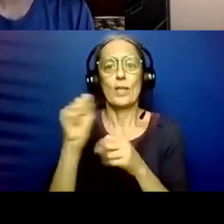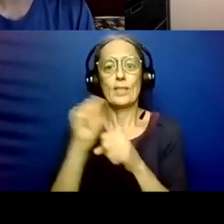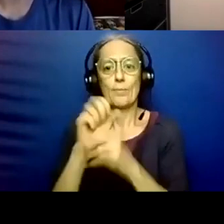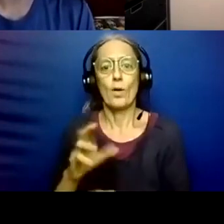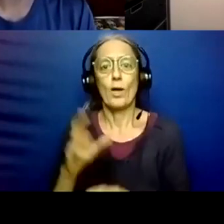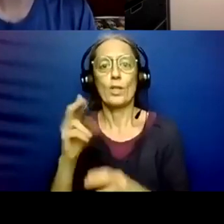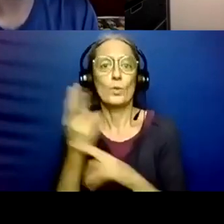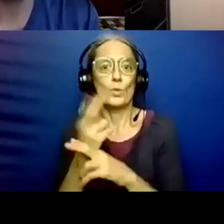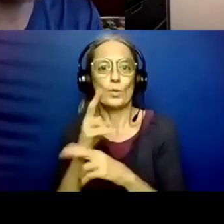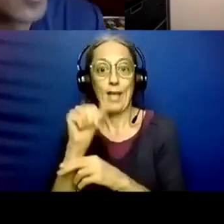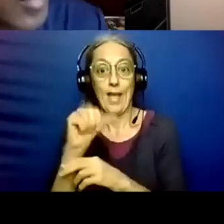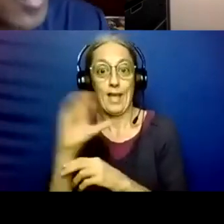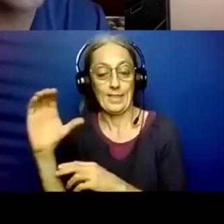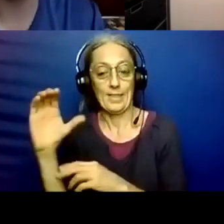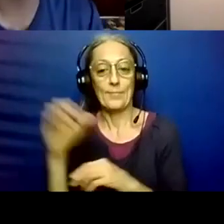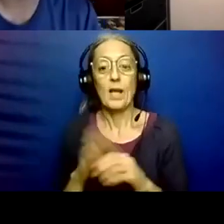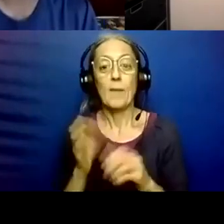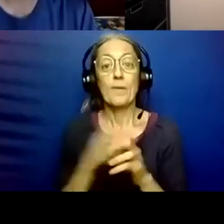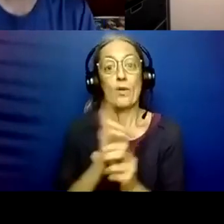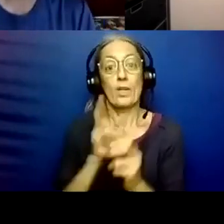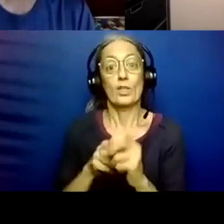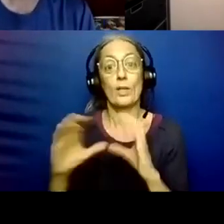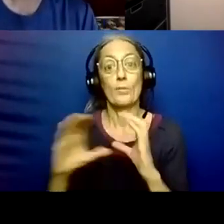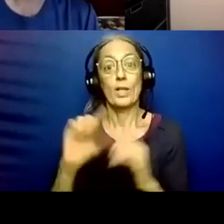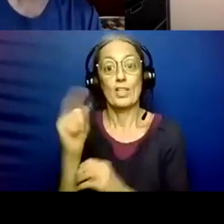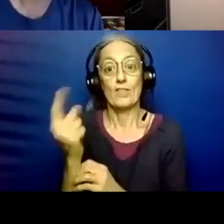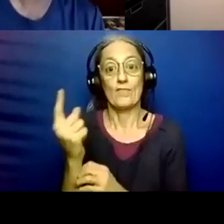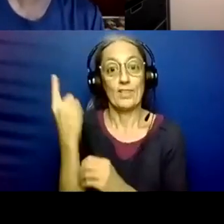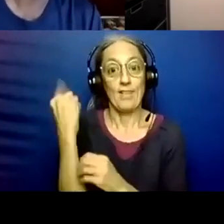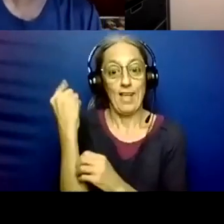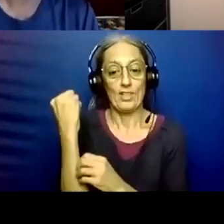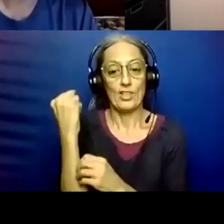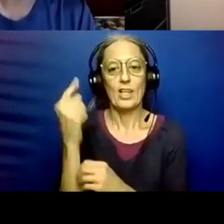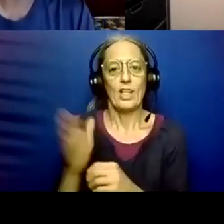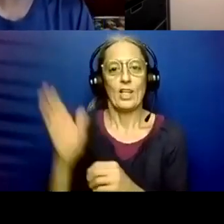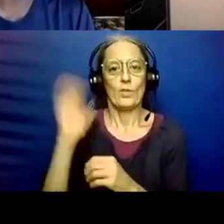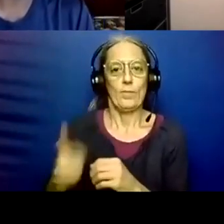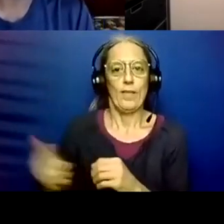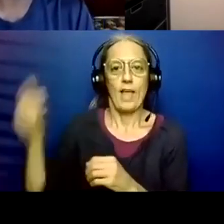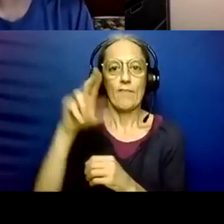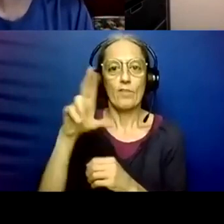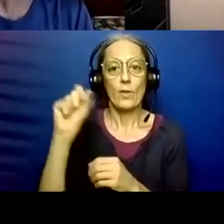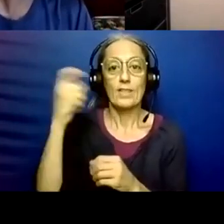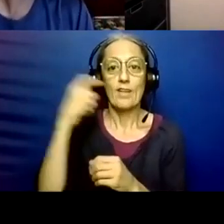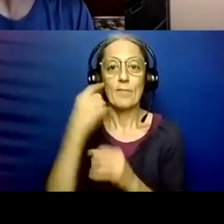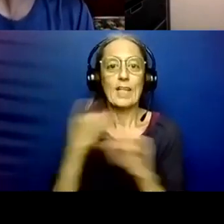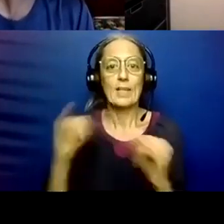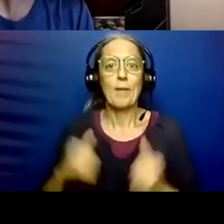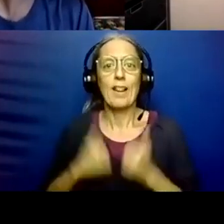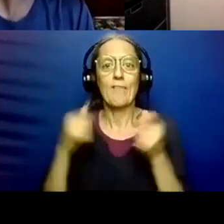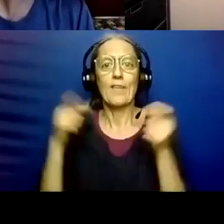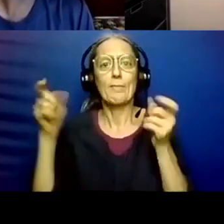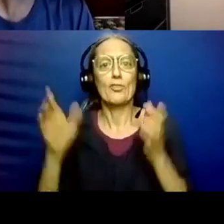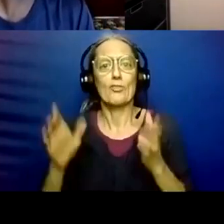Before he joined CommunicationFIRST a year ago, he was the head of the US Government's Independent Living Administration in Washington, DC.